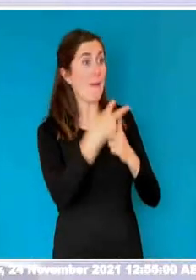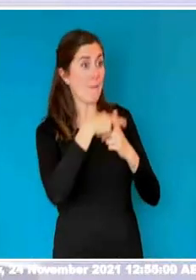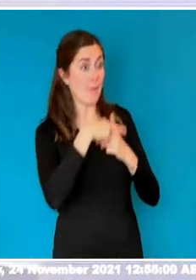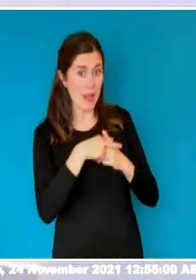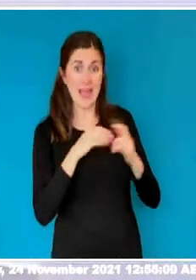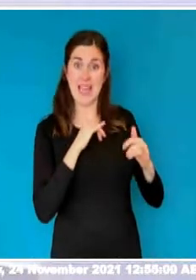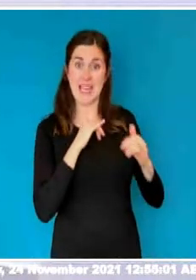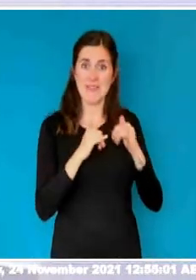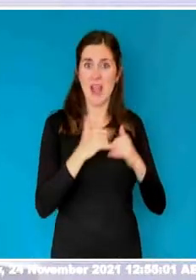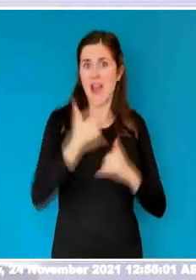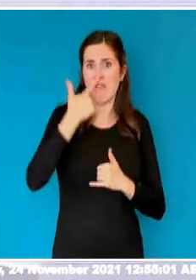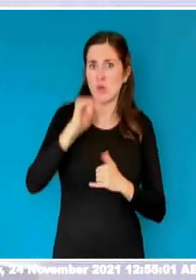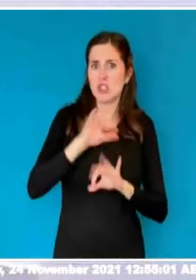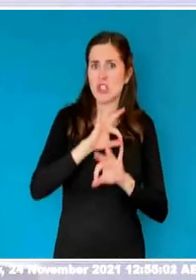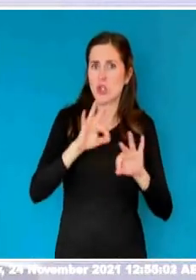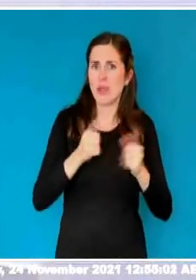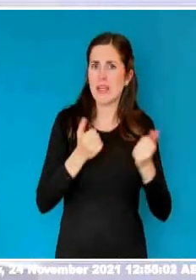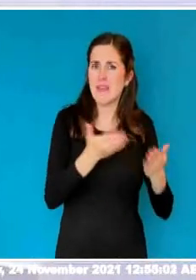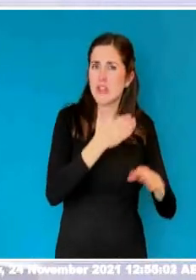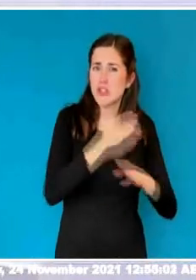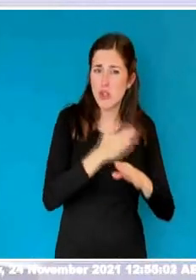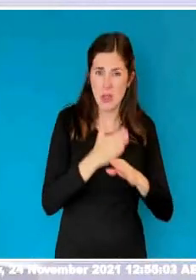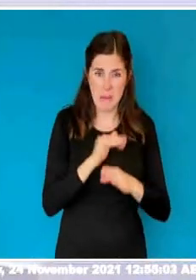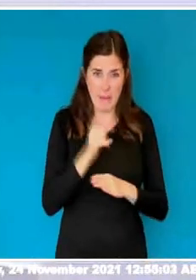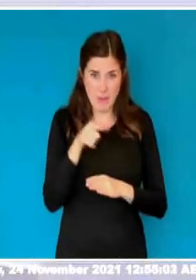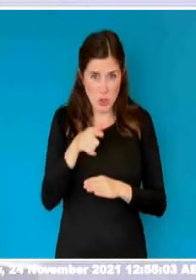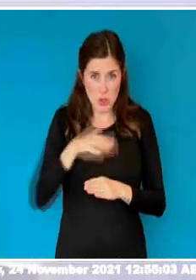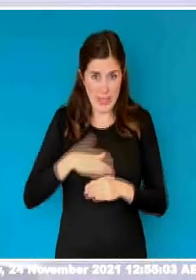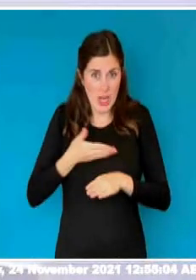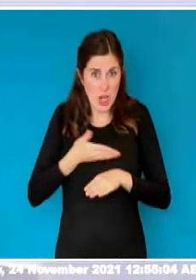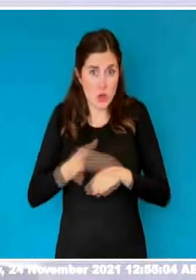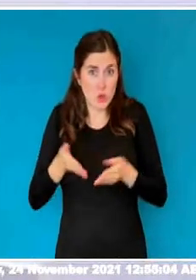successful. We might need do to something else to enhance their success, mightn't we?